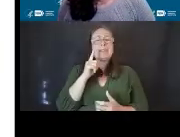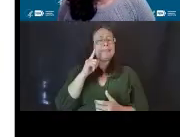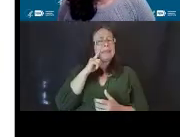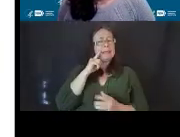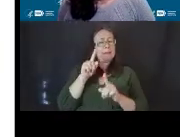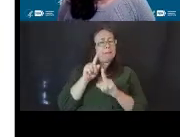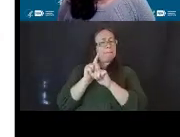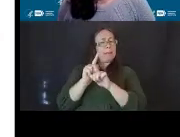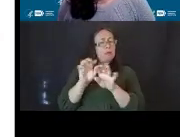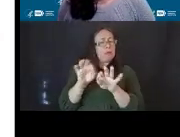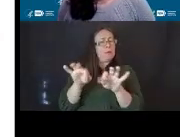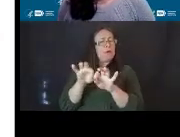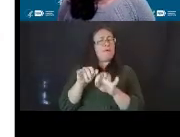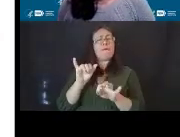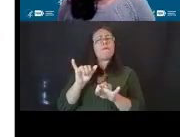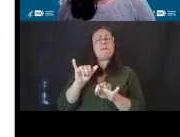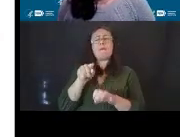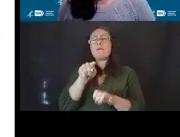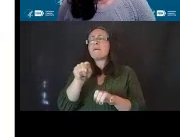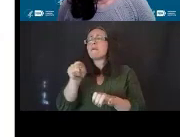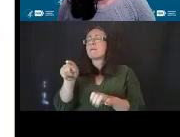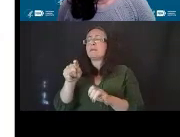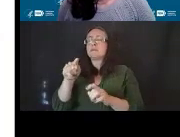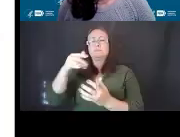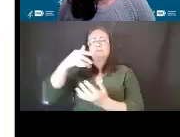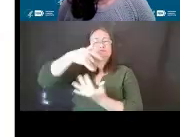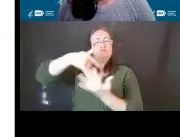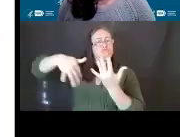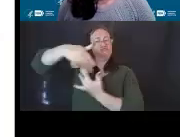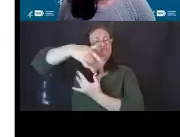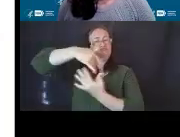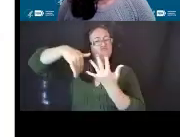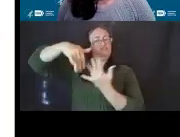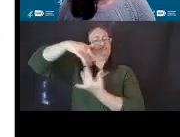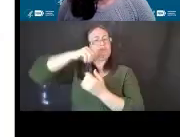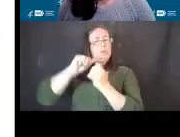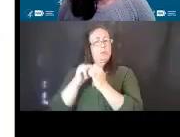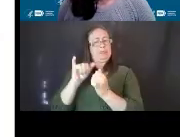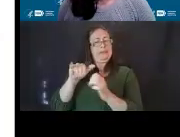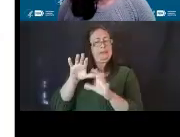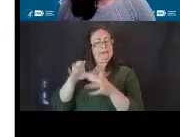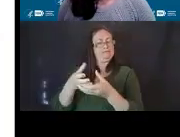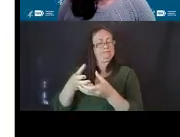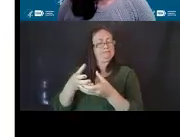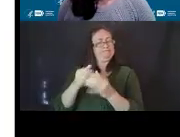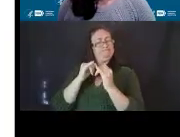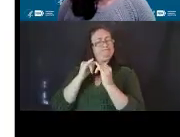And if you don't really know who to contact at the NIH, you can click on Program Official